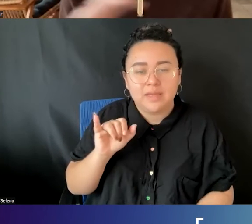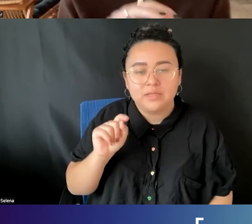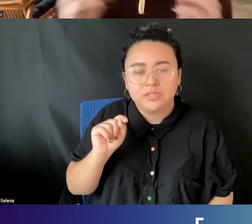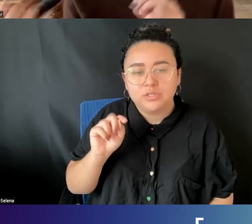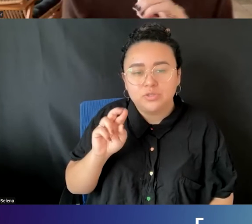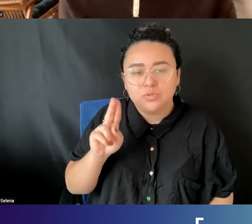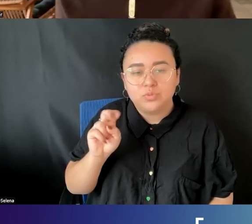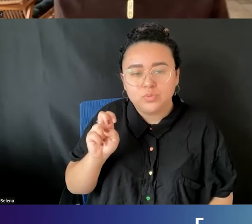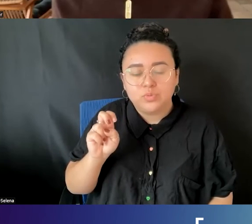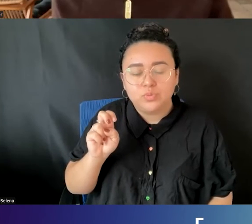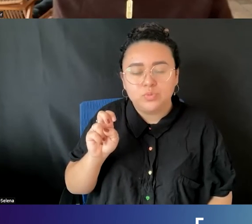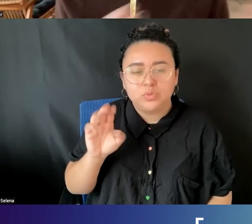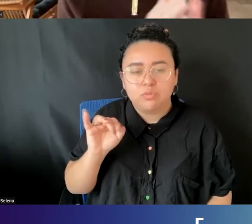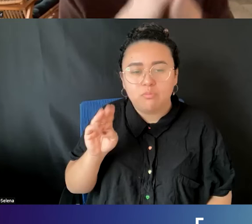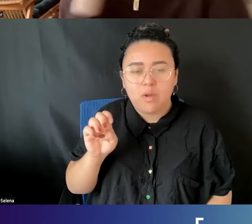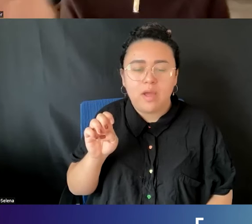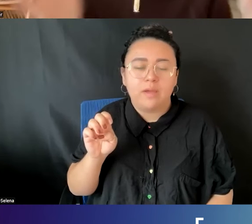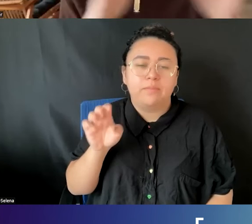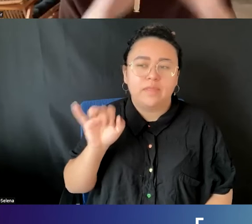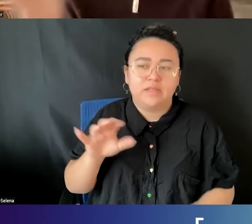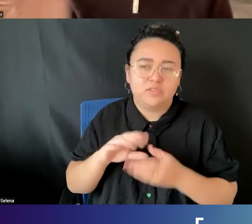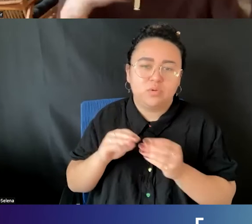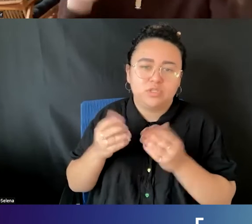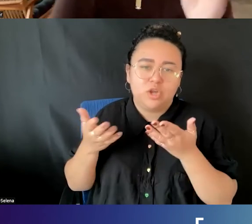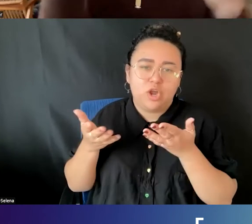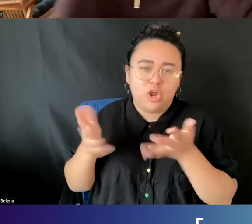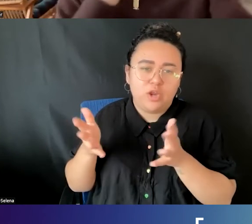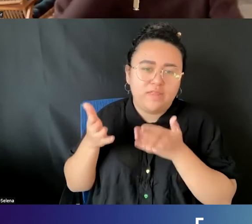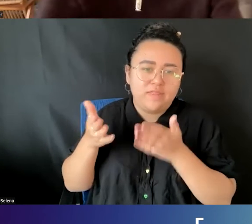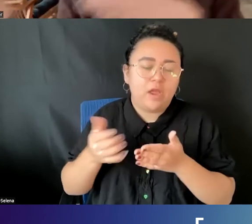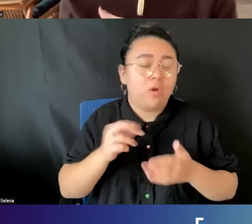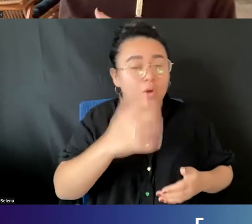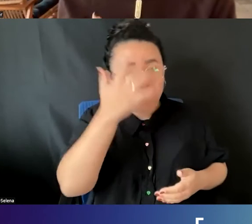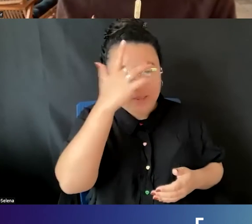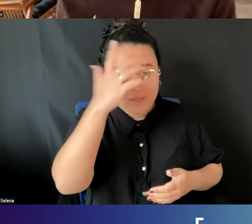or it's the conversion, a piece of IP where you already know what that mean. You know, this is the beginning, middle and end.